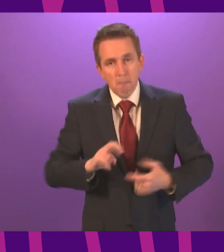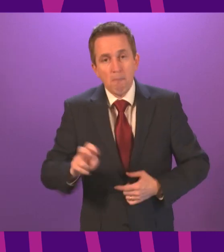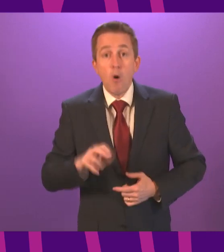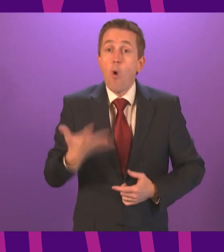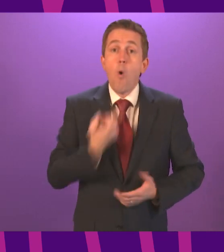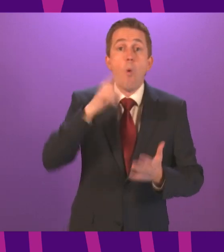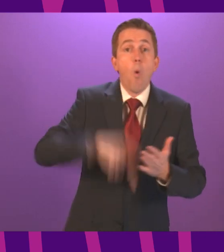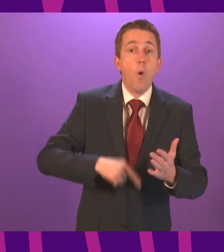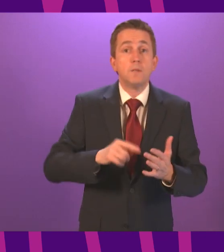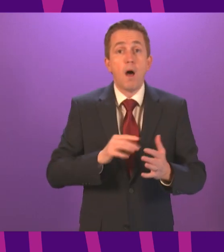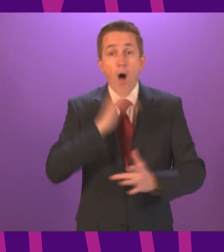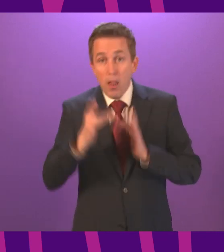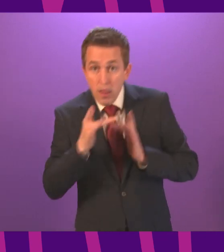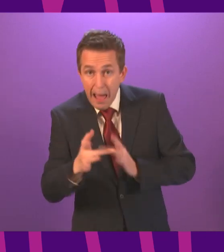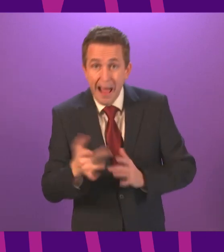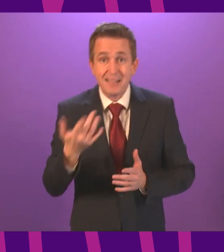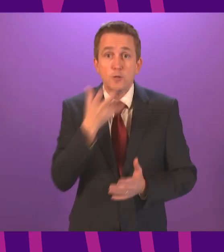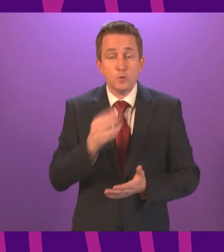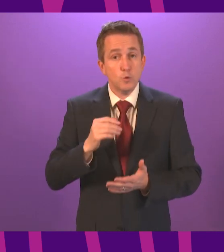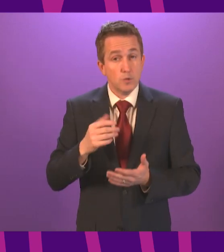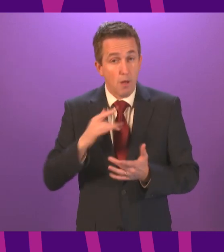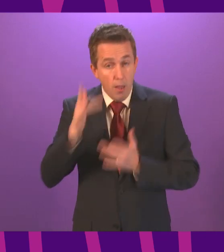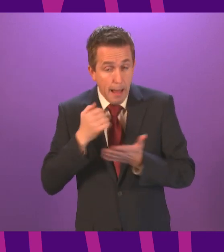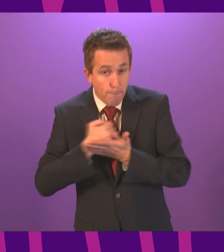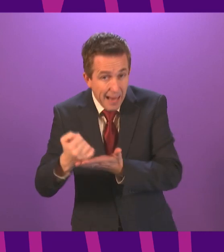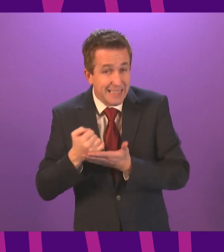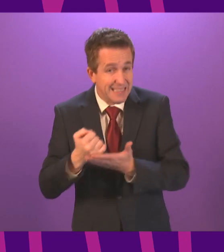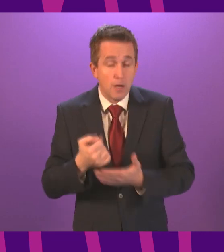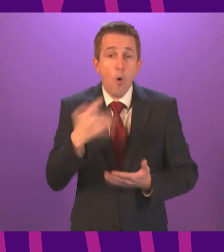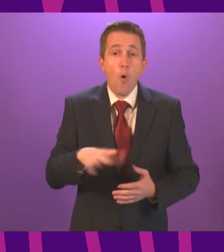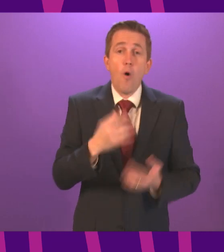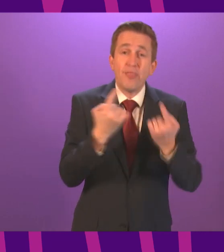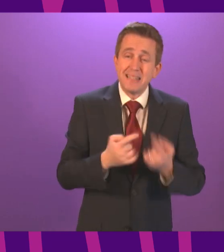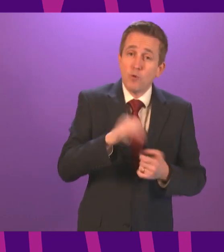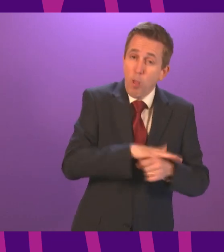services in their local area wherever they can.